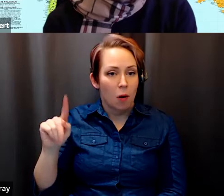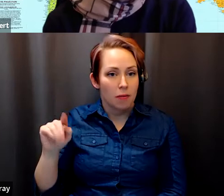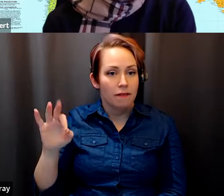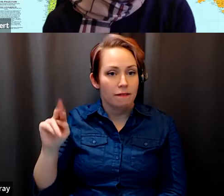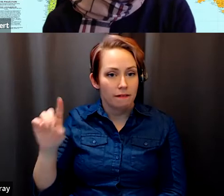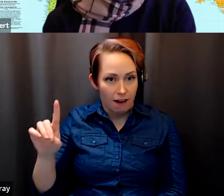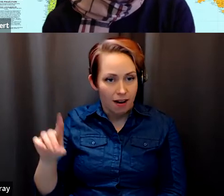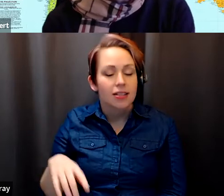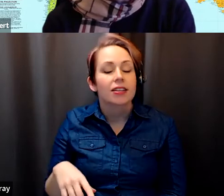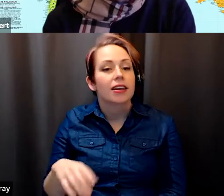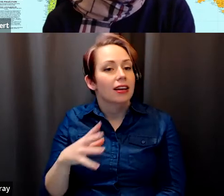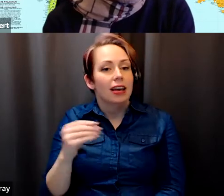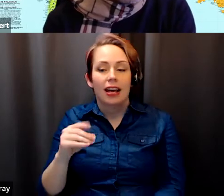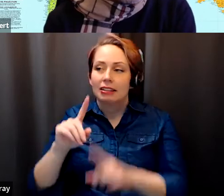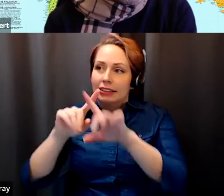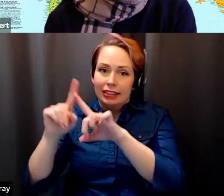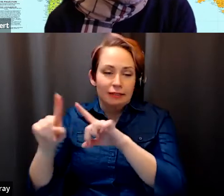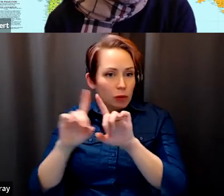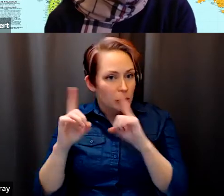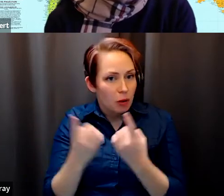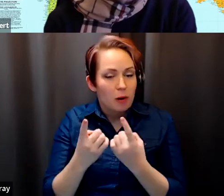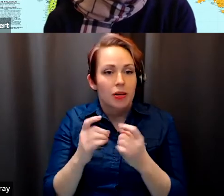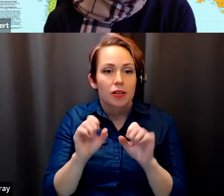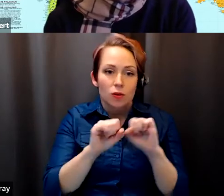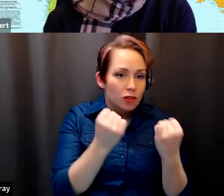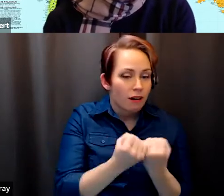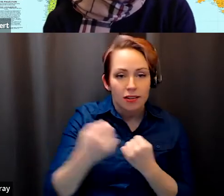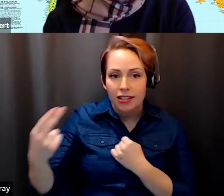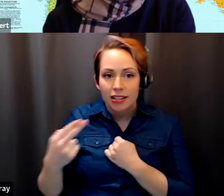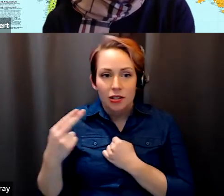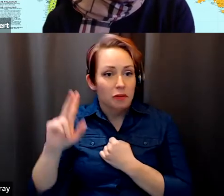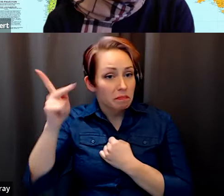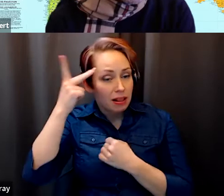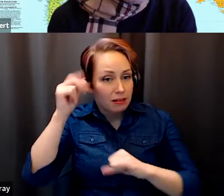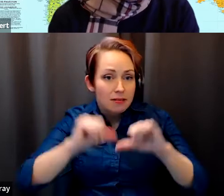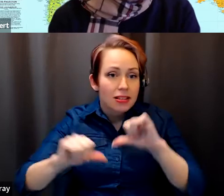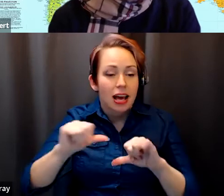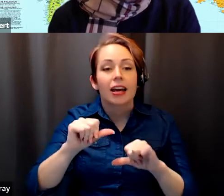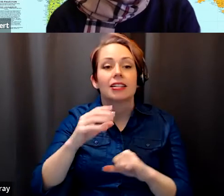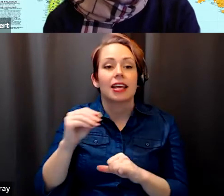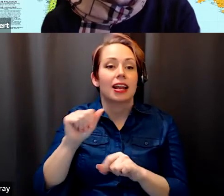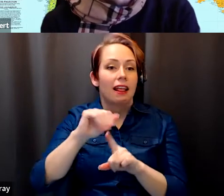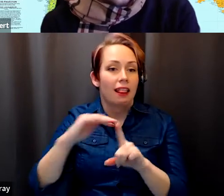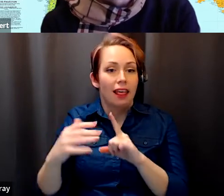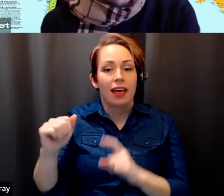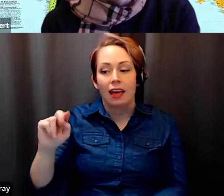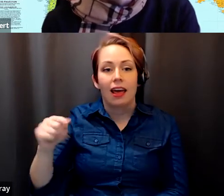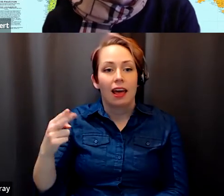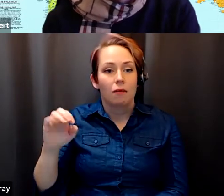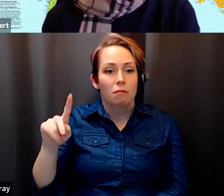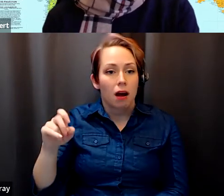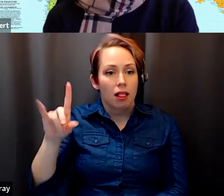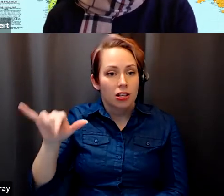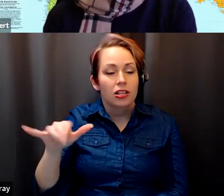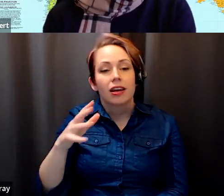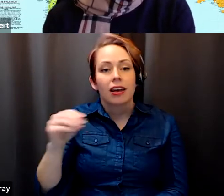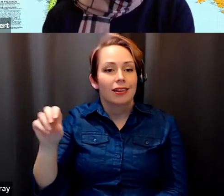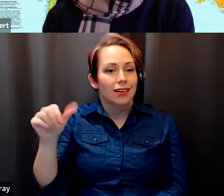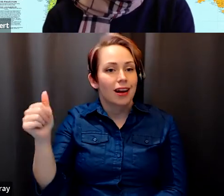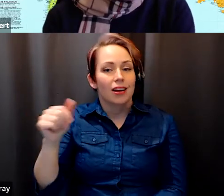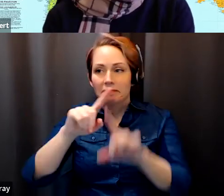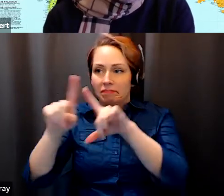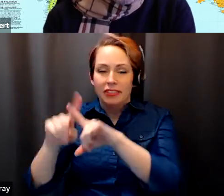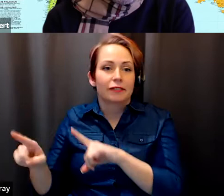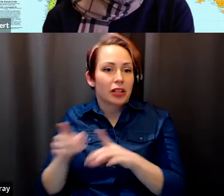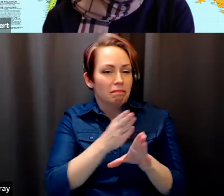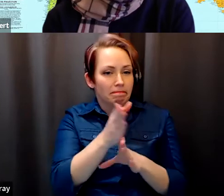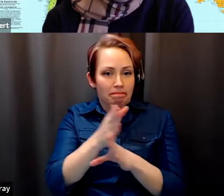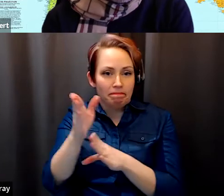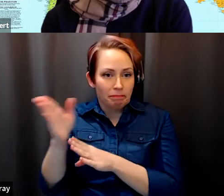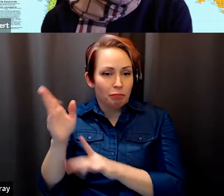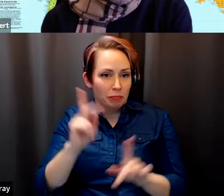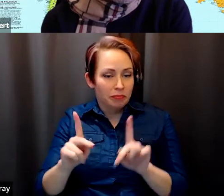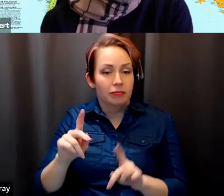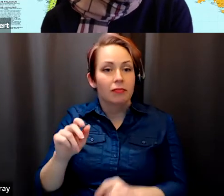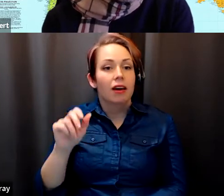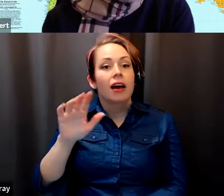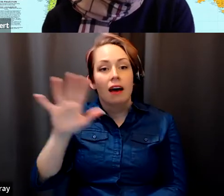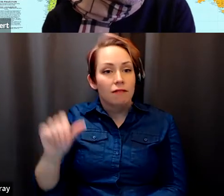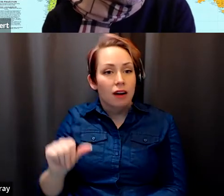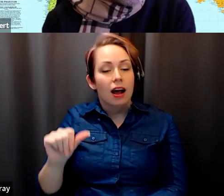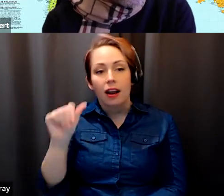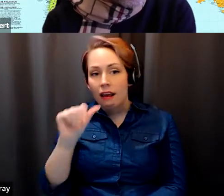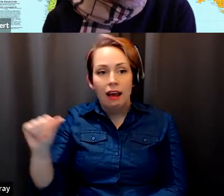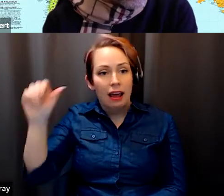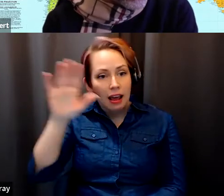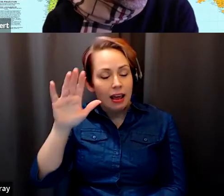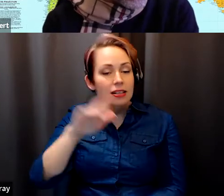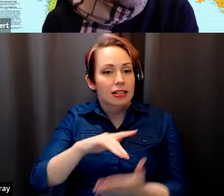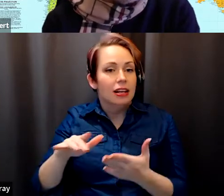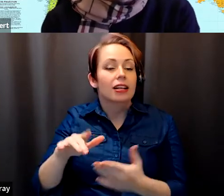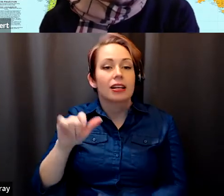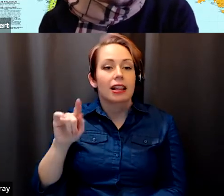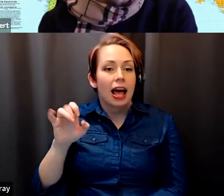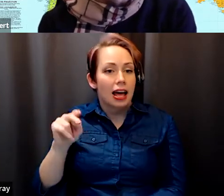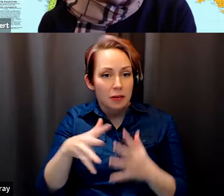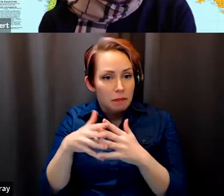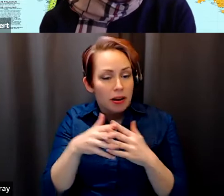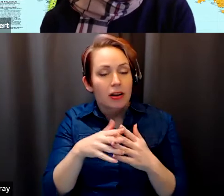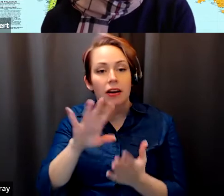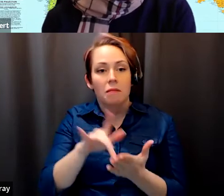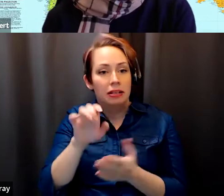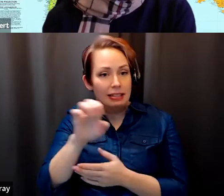Paul Gellert: and variety of departments sociology history political science and anthropology as well as a variety of interdisciplinary programs at the University of Tennessee Africana studies Asian studies Latin American Caribbean studies and Middle East studies and if.